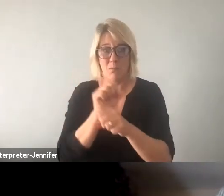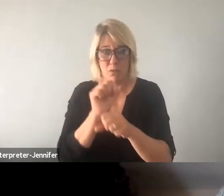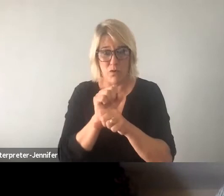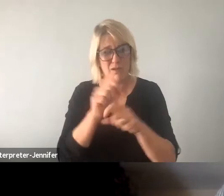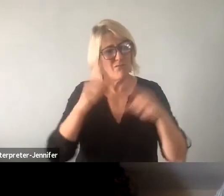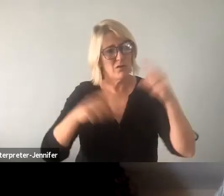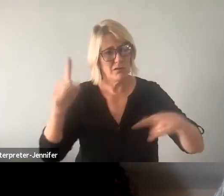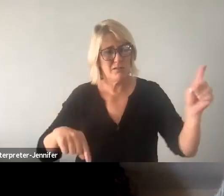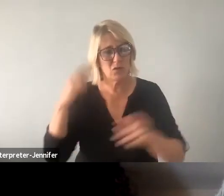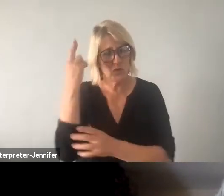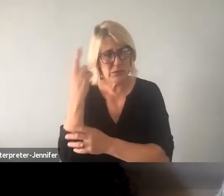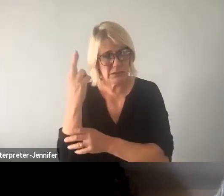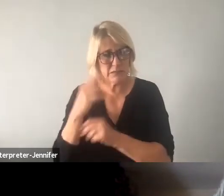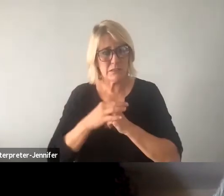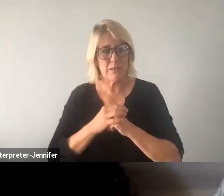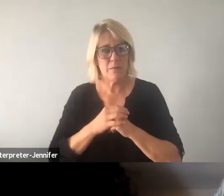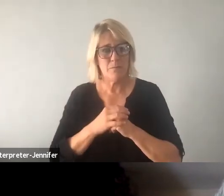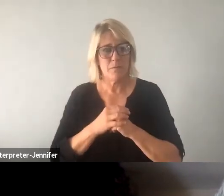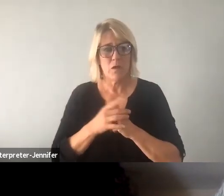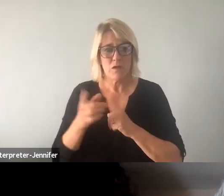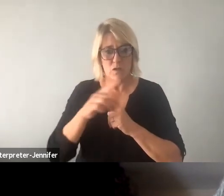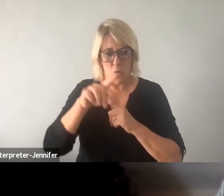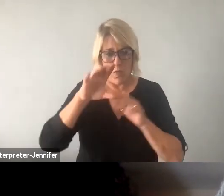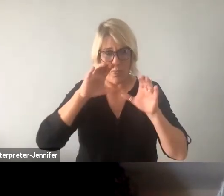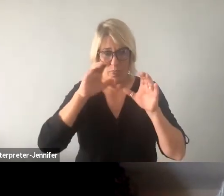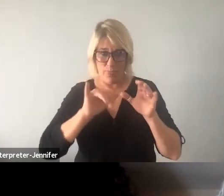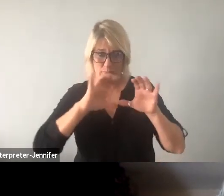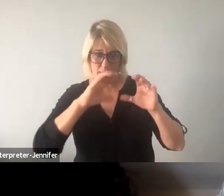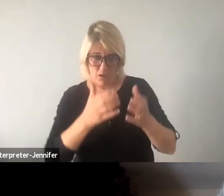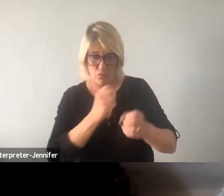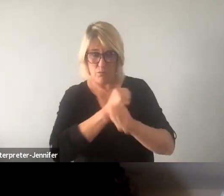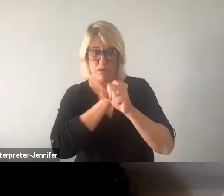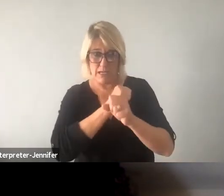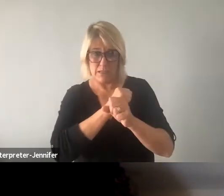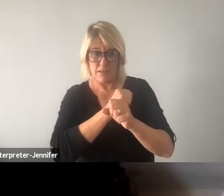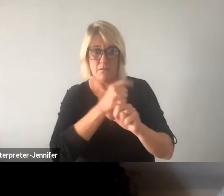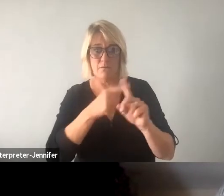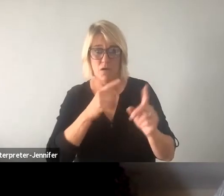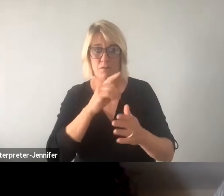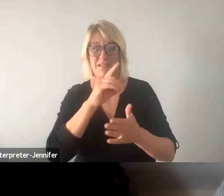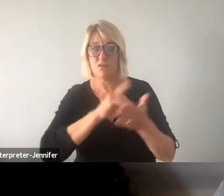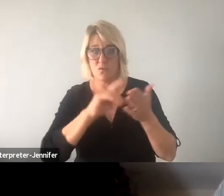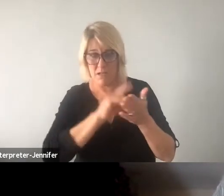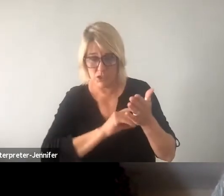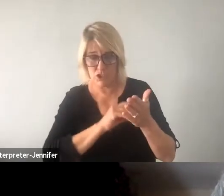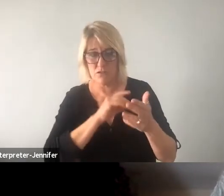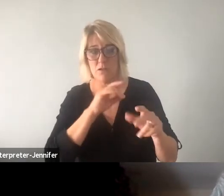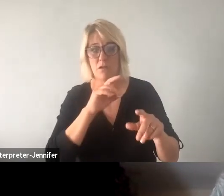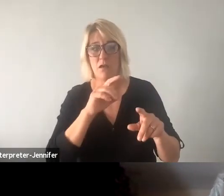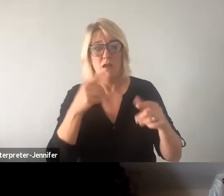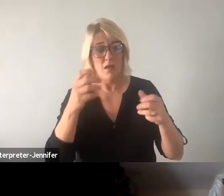are sometimes discriminated against in